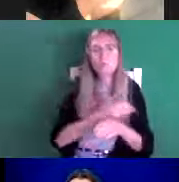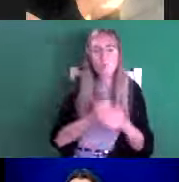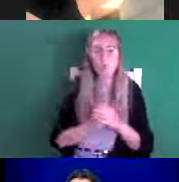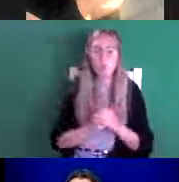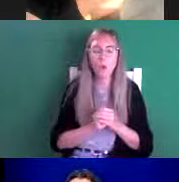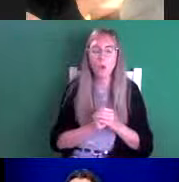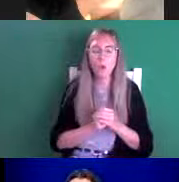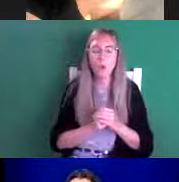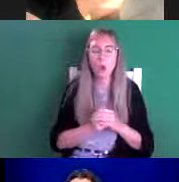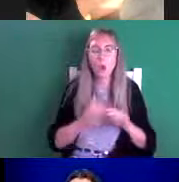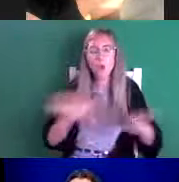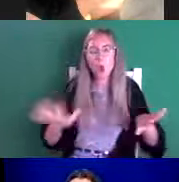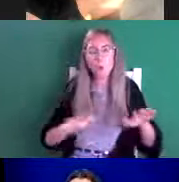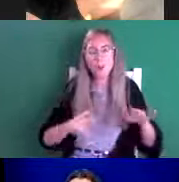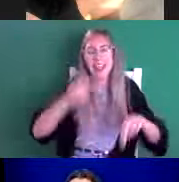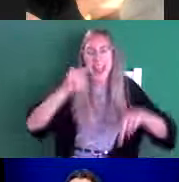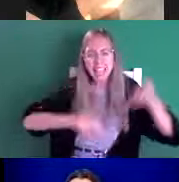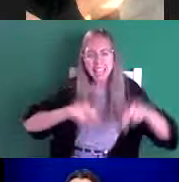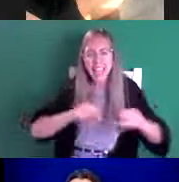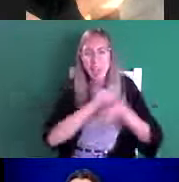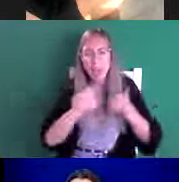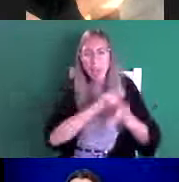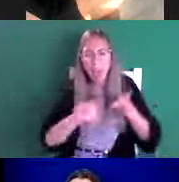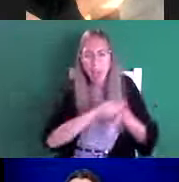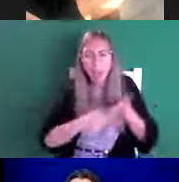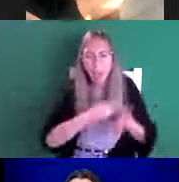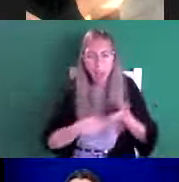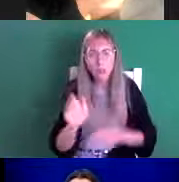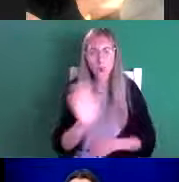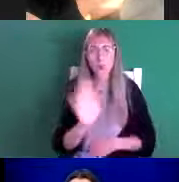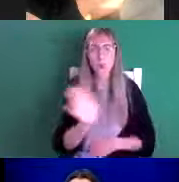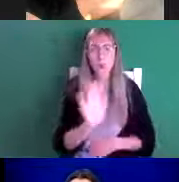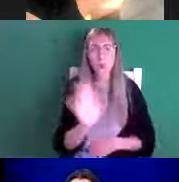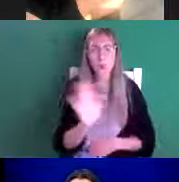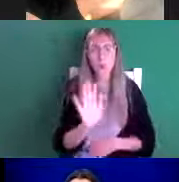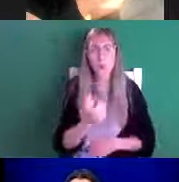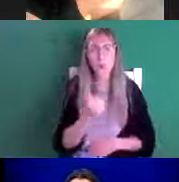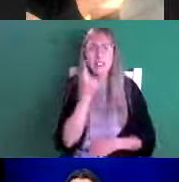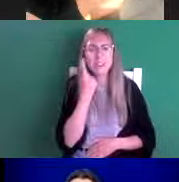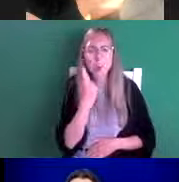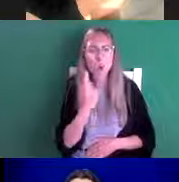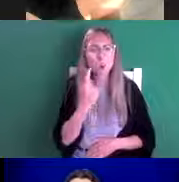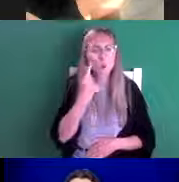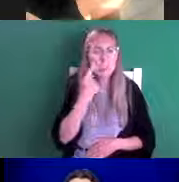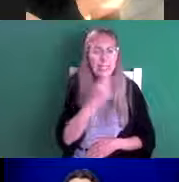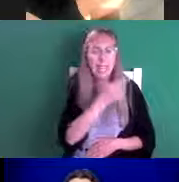about data and disability or influences but it's just good to see how you think it might have